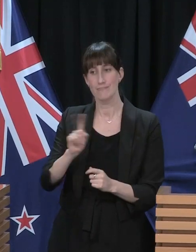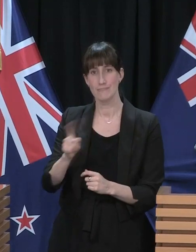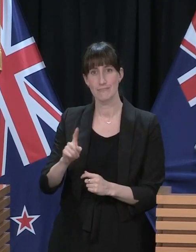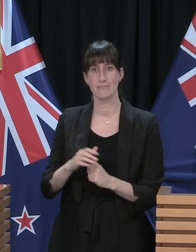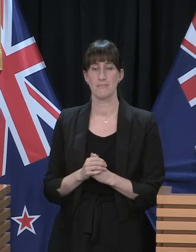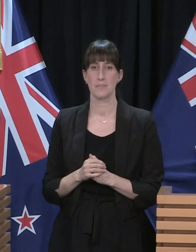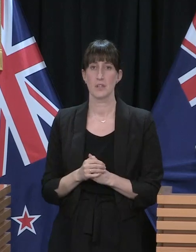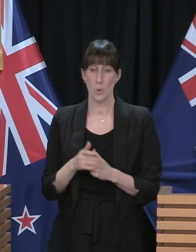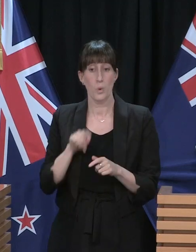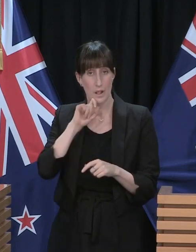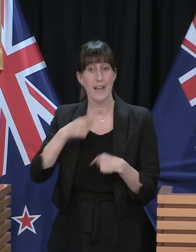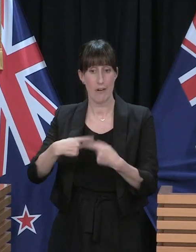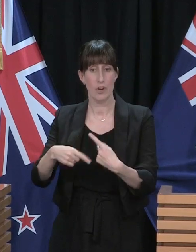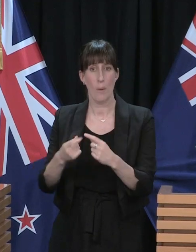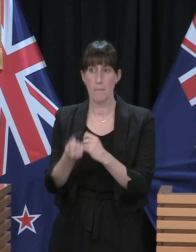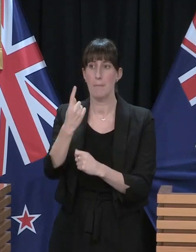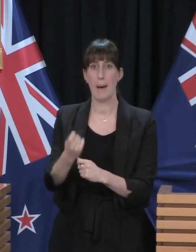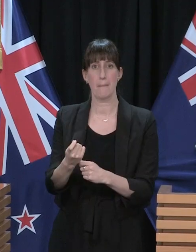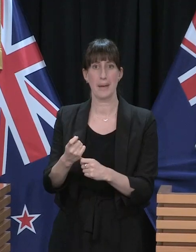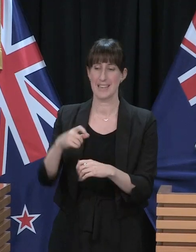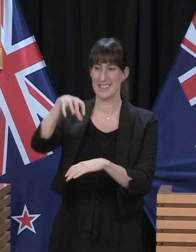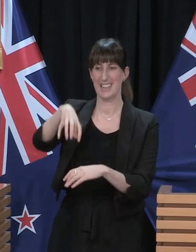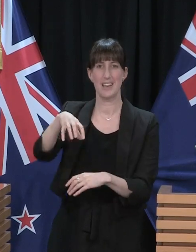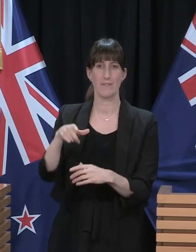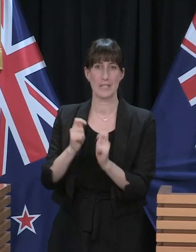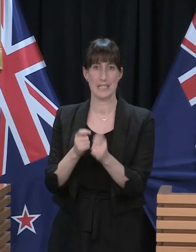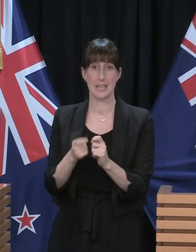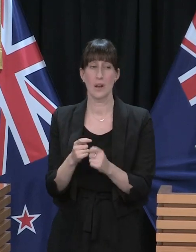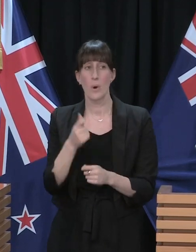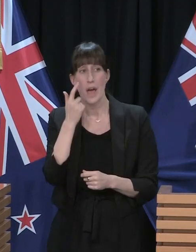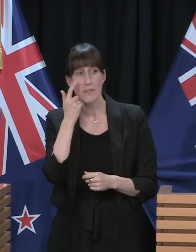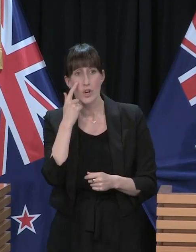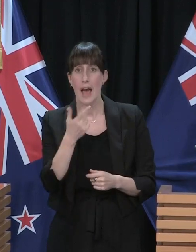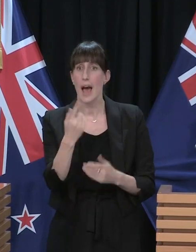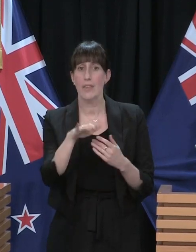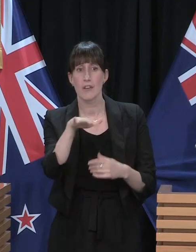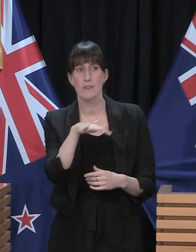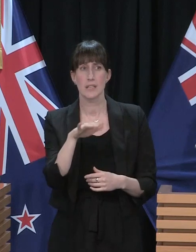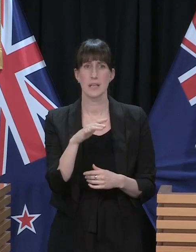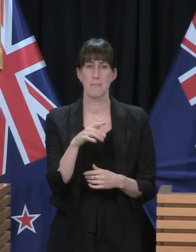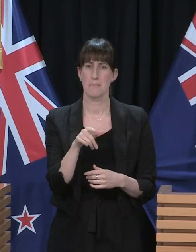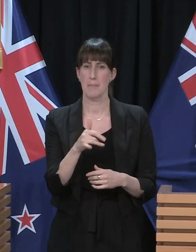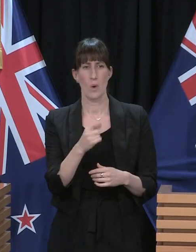use pop-up clinics, where we need to to get the numbers up. We also have an opportunity and we were just talking about